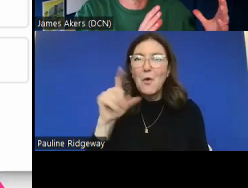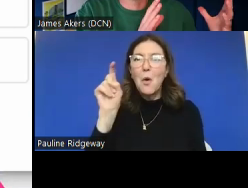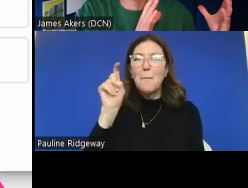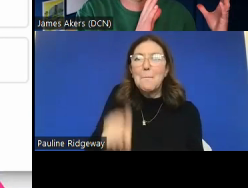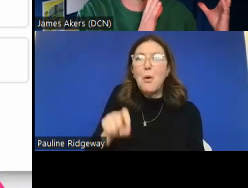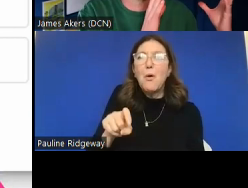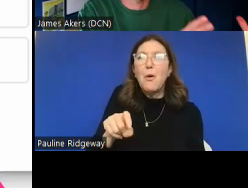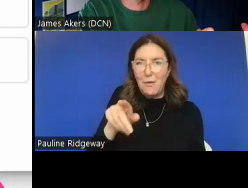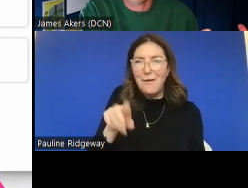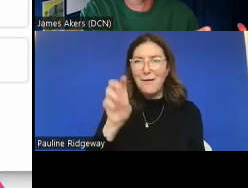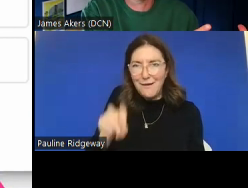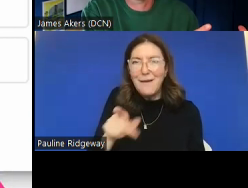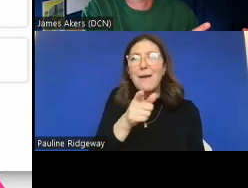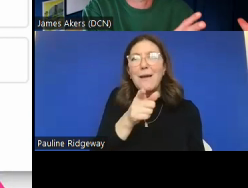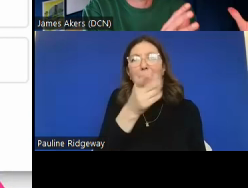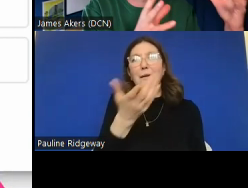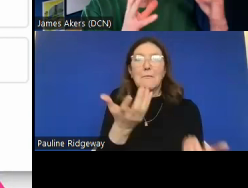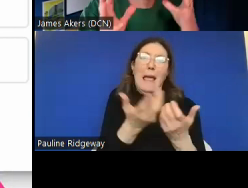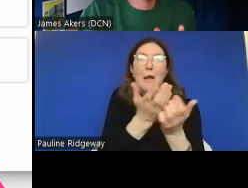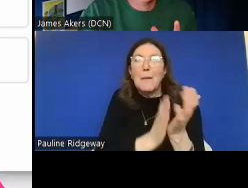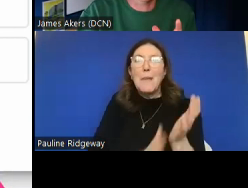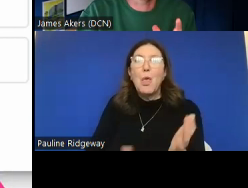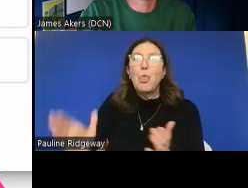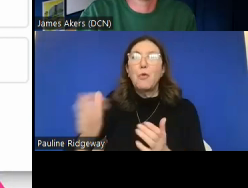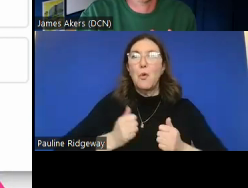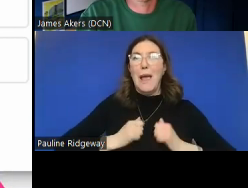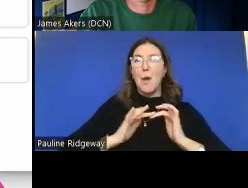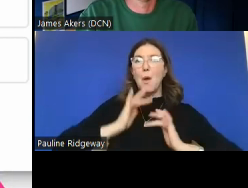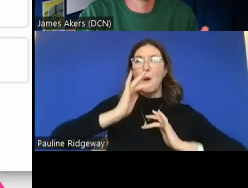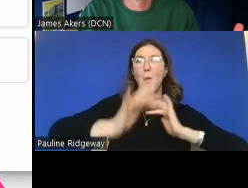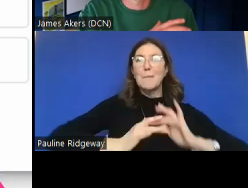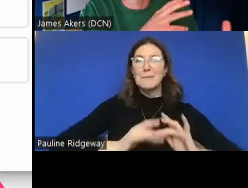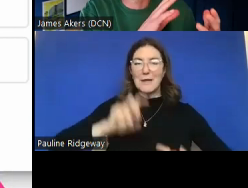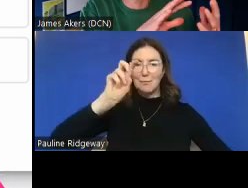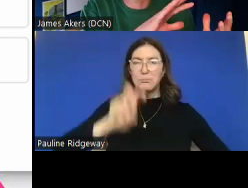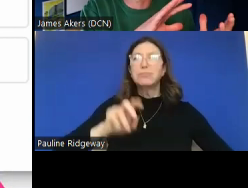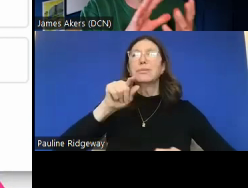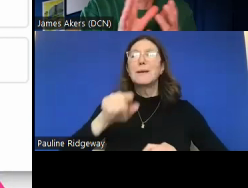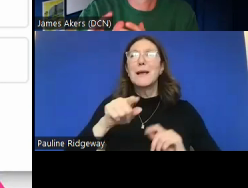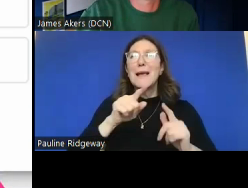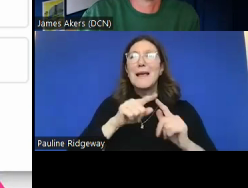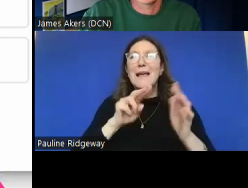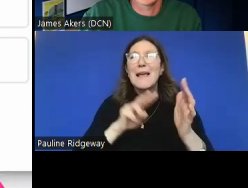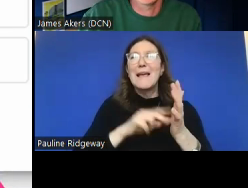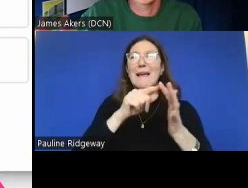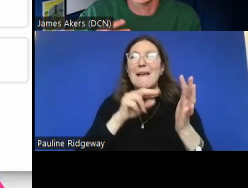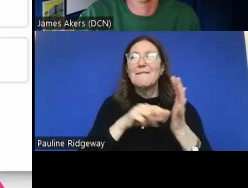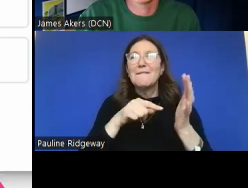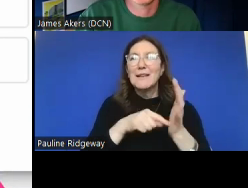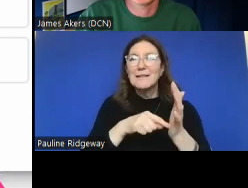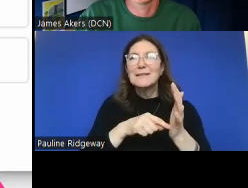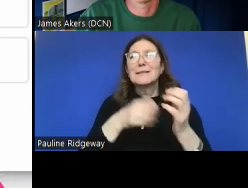you may have gone to our website and then booked in through Eventbrite. Because it's part of the user journey that we're tracking,